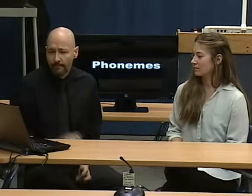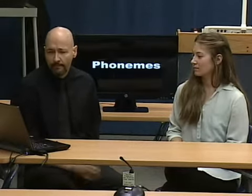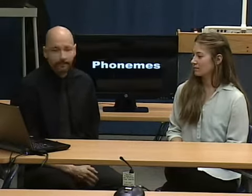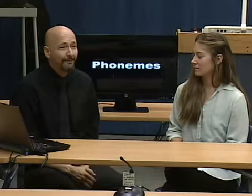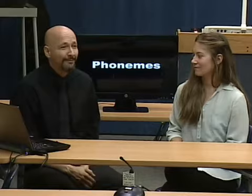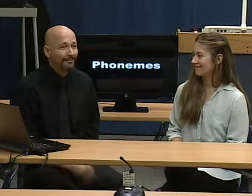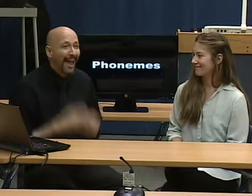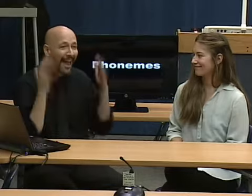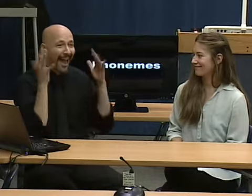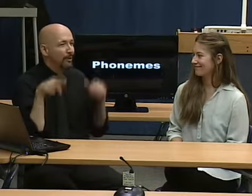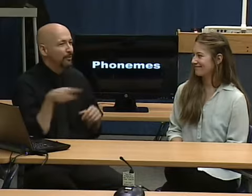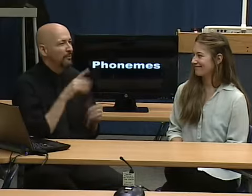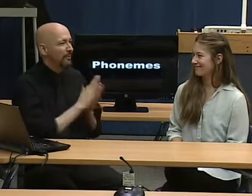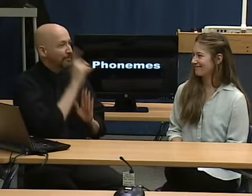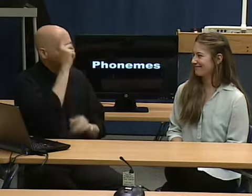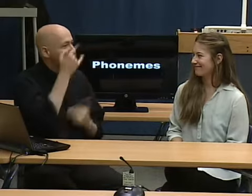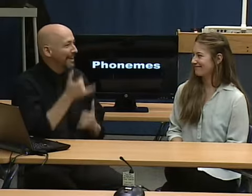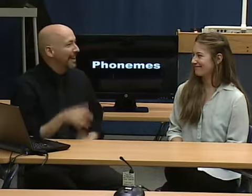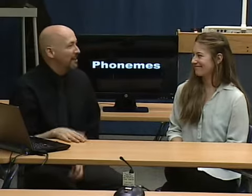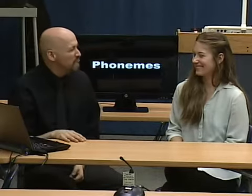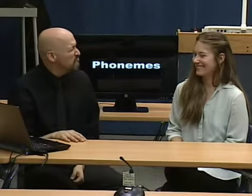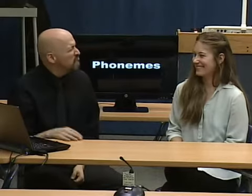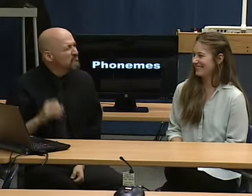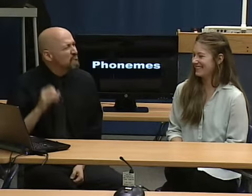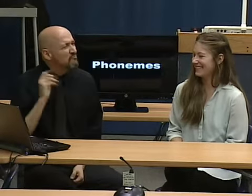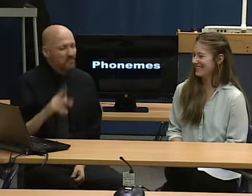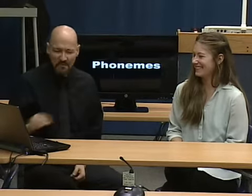Yay! You guys are getting smart now! OK.